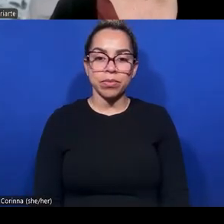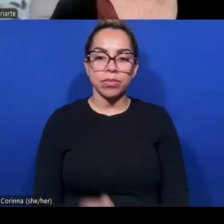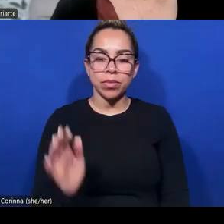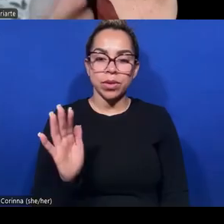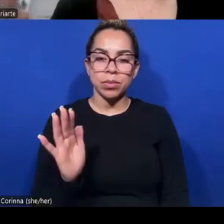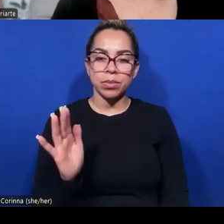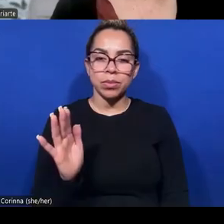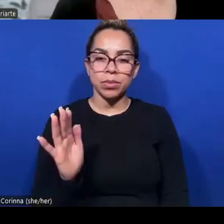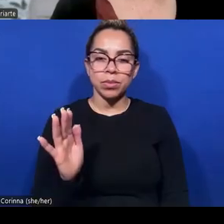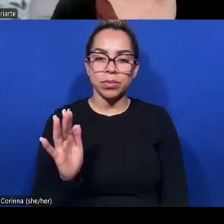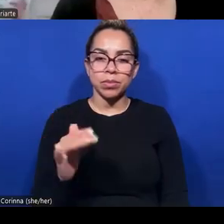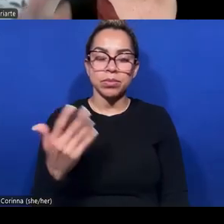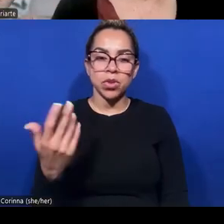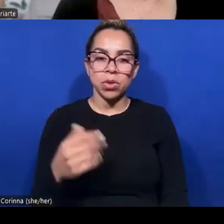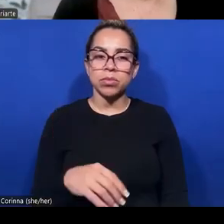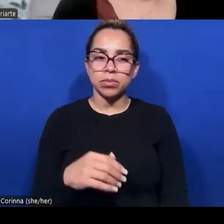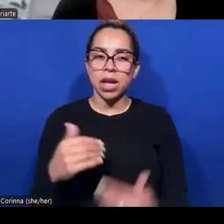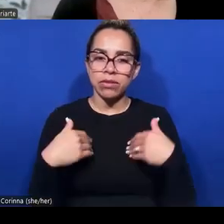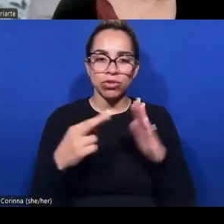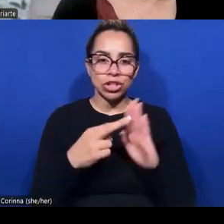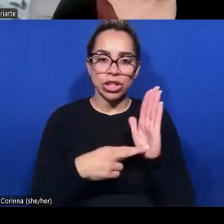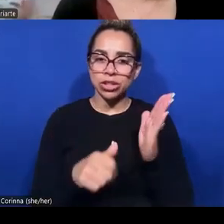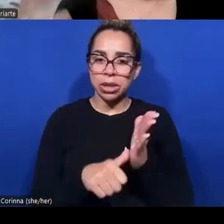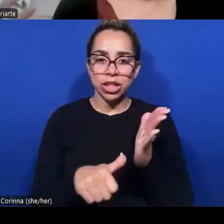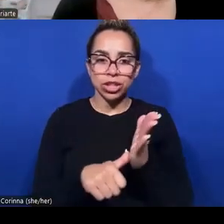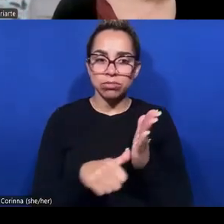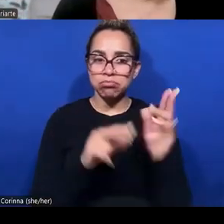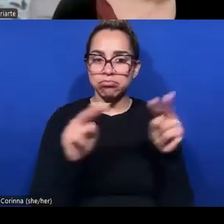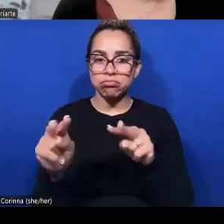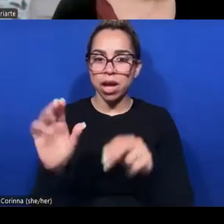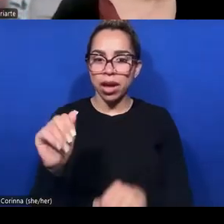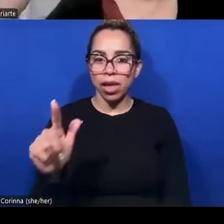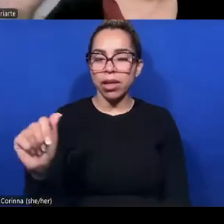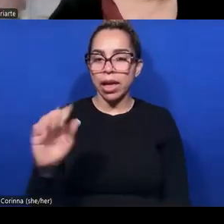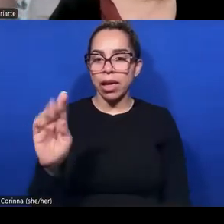So there's a registration page. You can just go on to the CalAble website and you can just